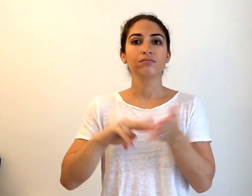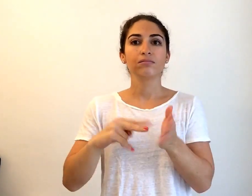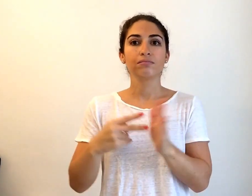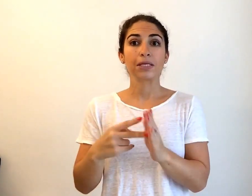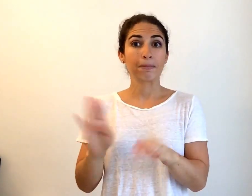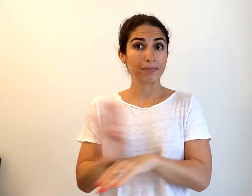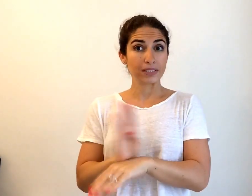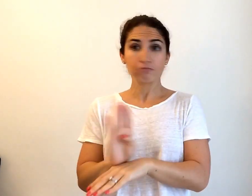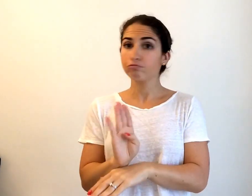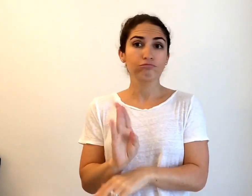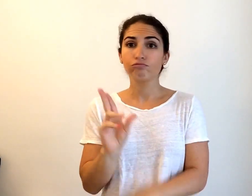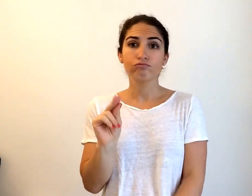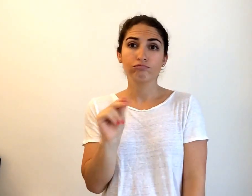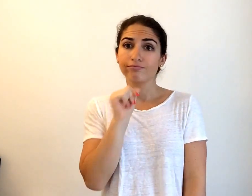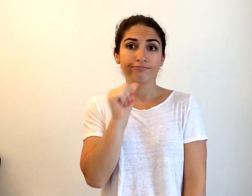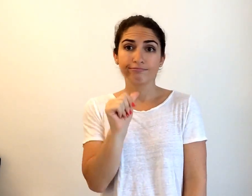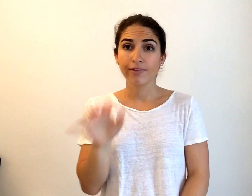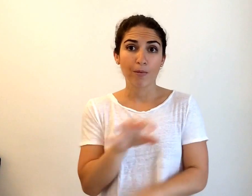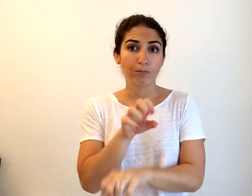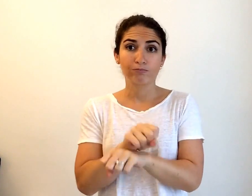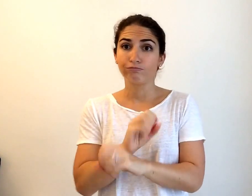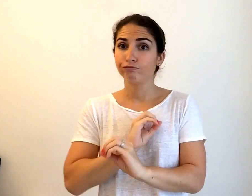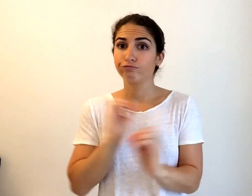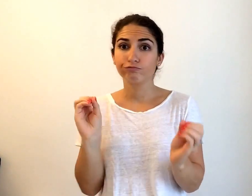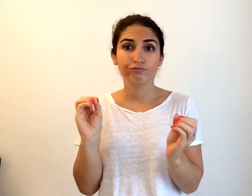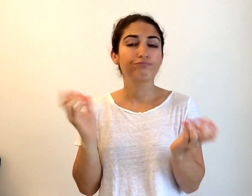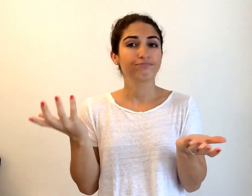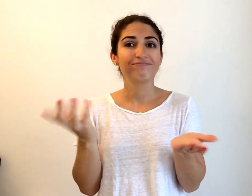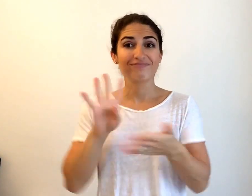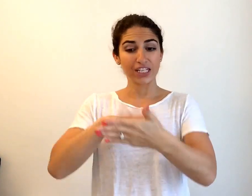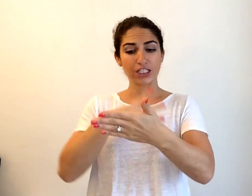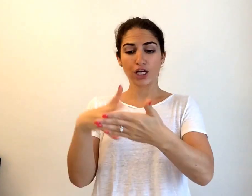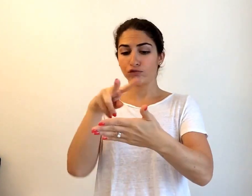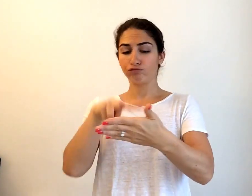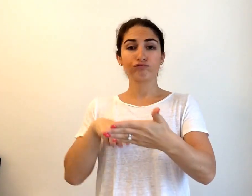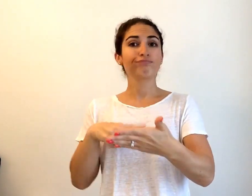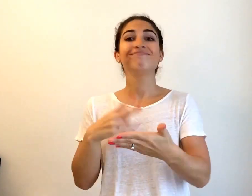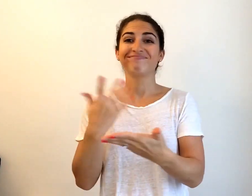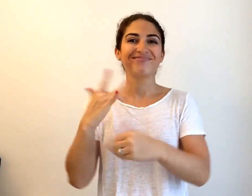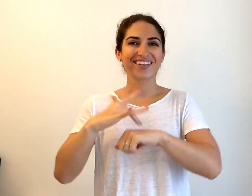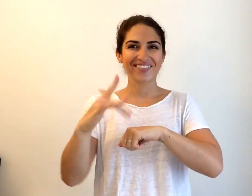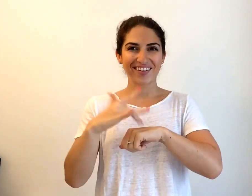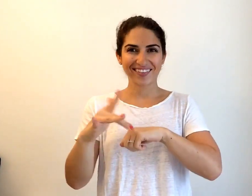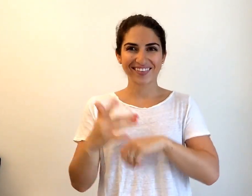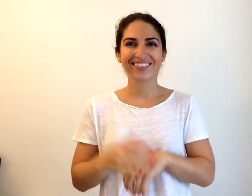AVAILABLE means you're not busy; you don't have any appointments. It means you looked at your schedule, and you're